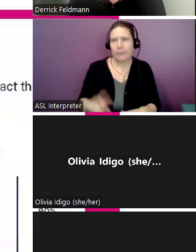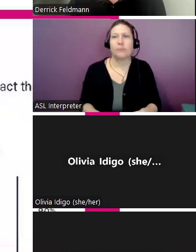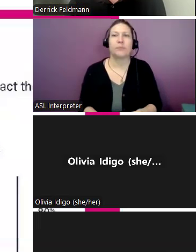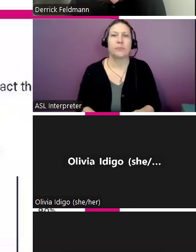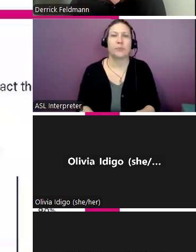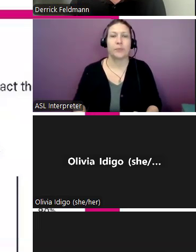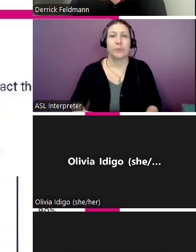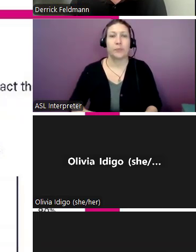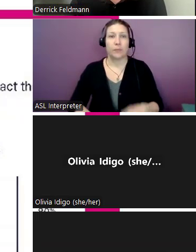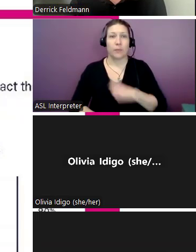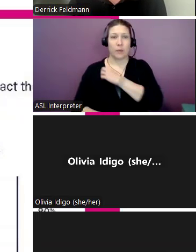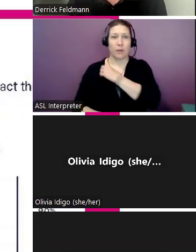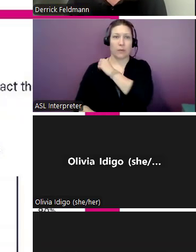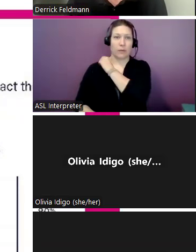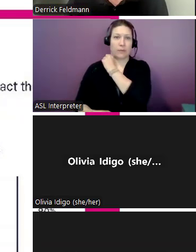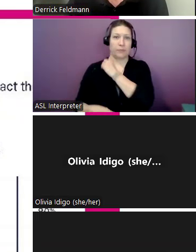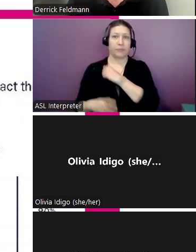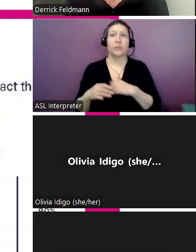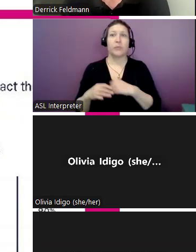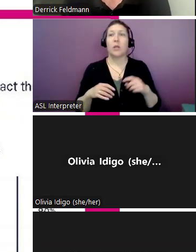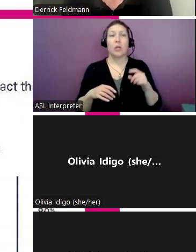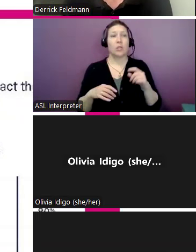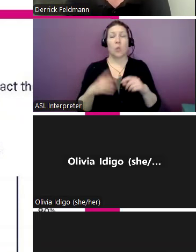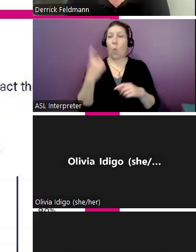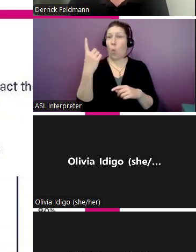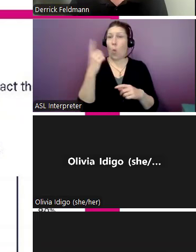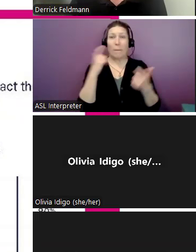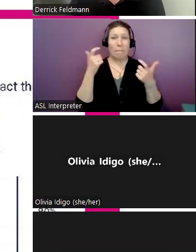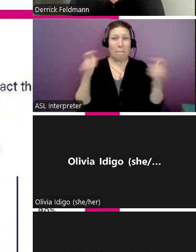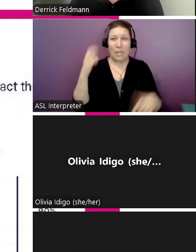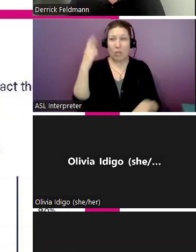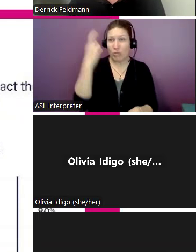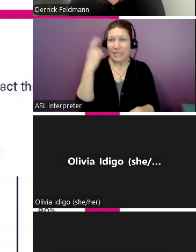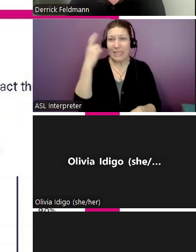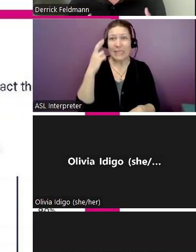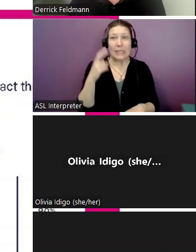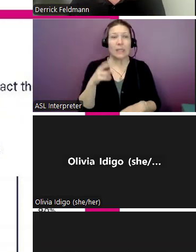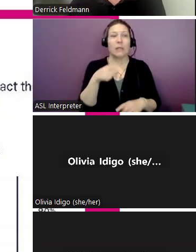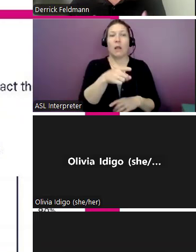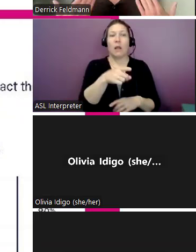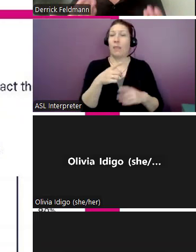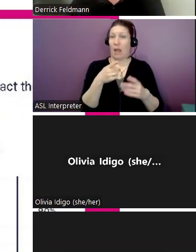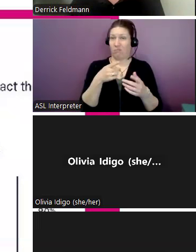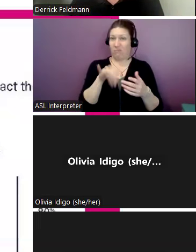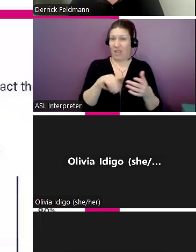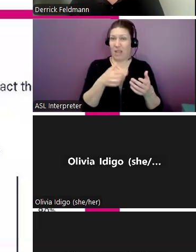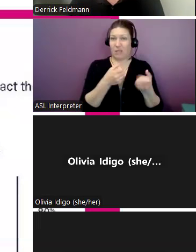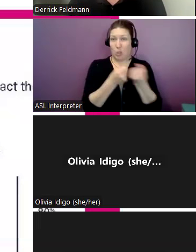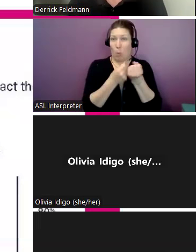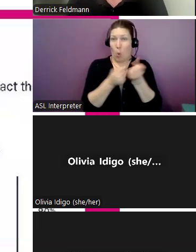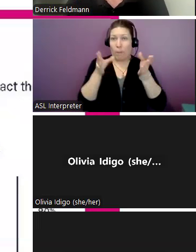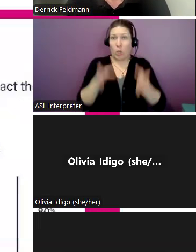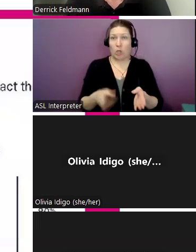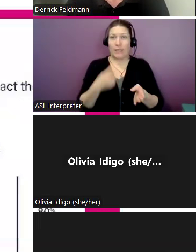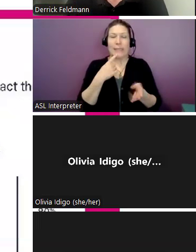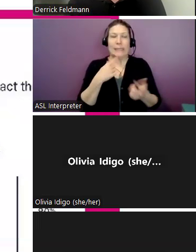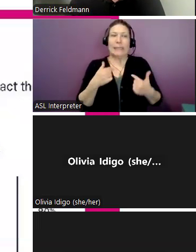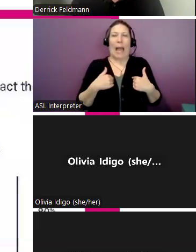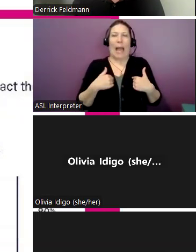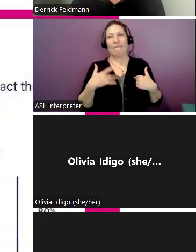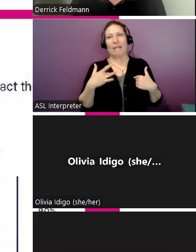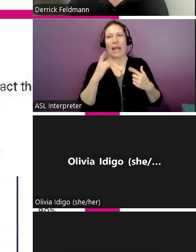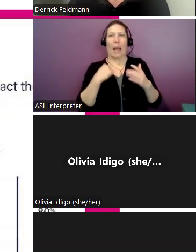is over-stepping one's connection that they have. It really is. They feel like they could really damage the relationship.